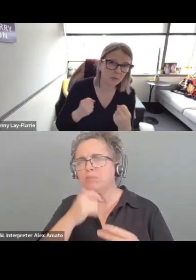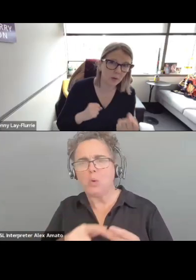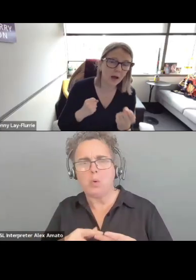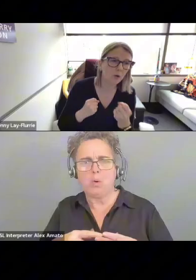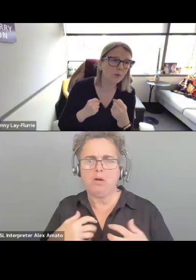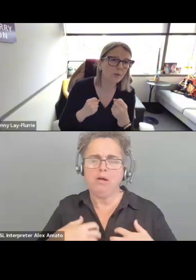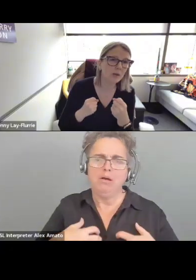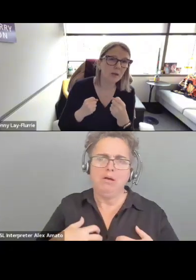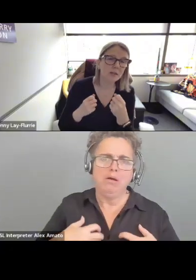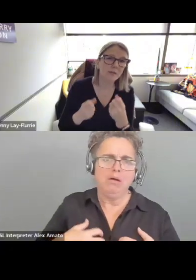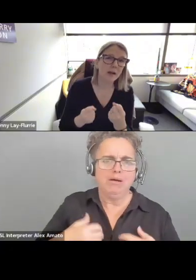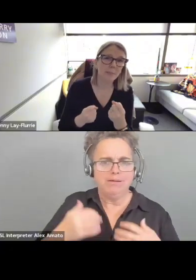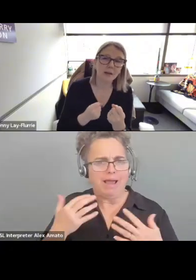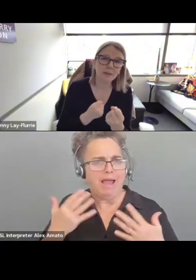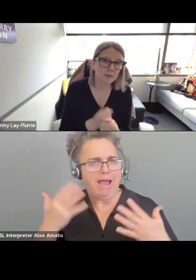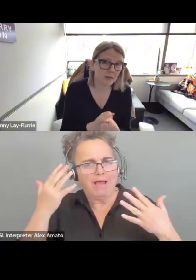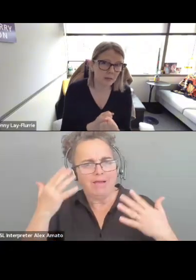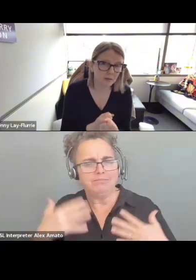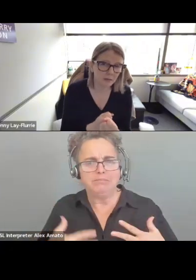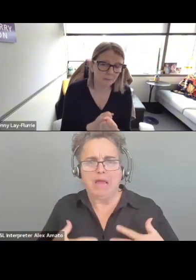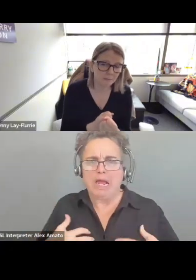or mental health, developing a disease-